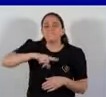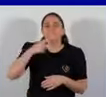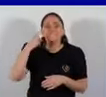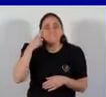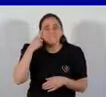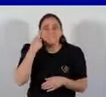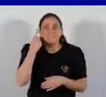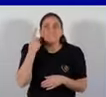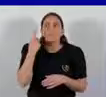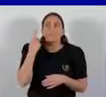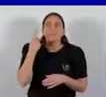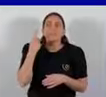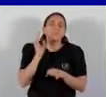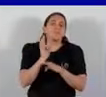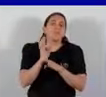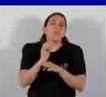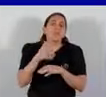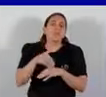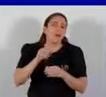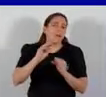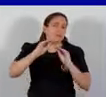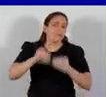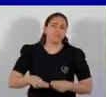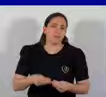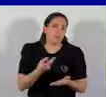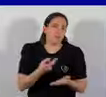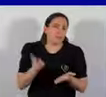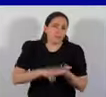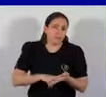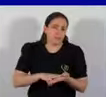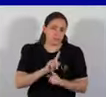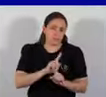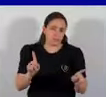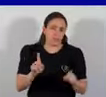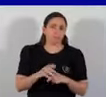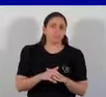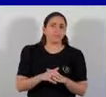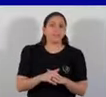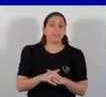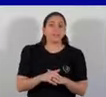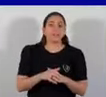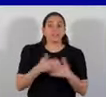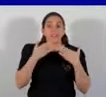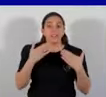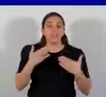But not as a problem to explain growth We saw that we were falling into another disaster